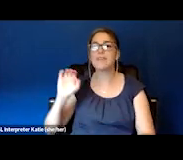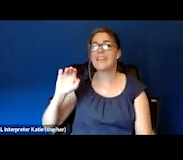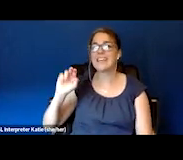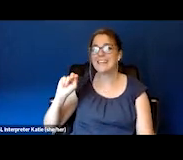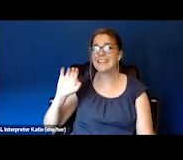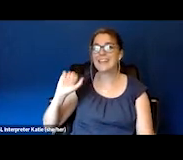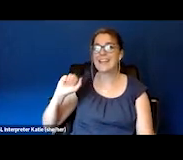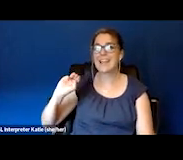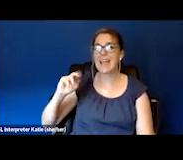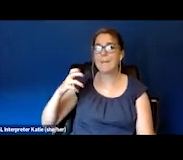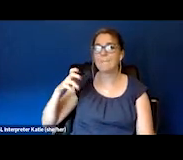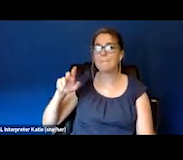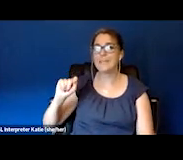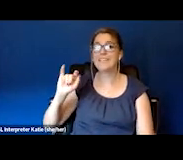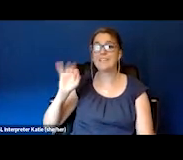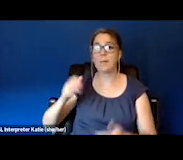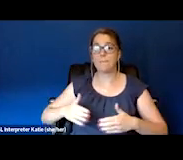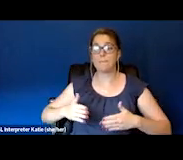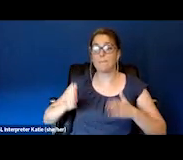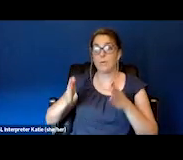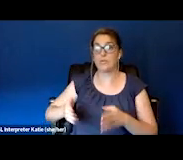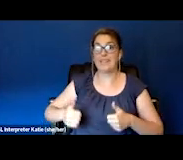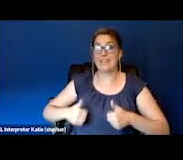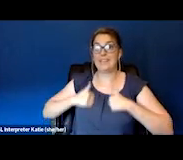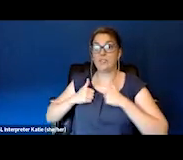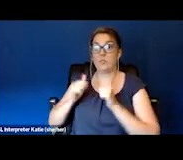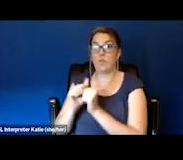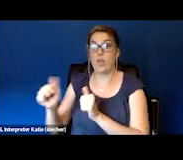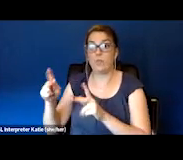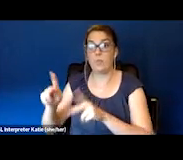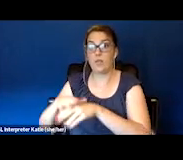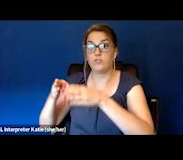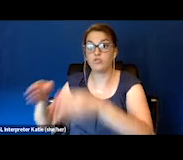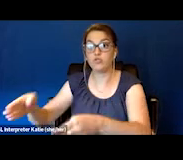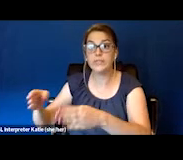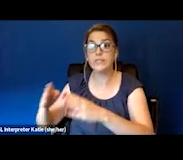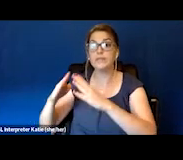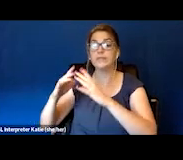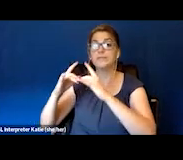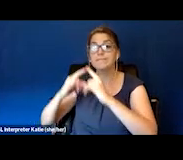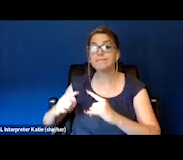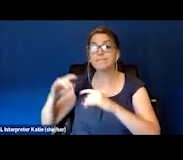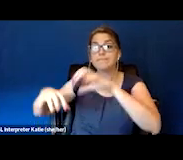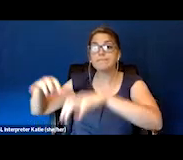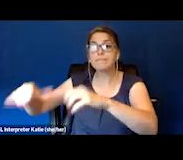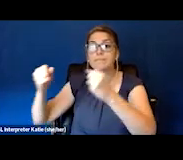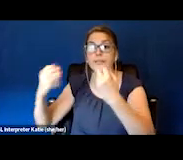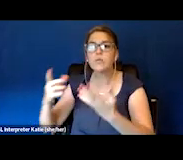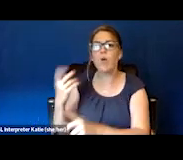and also just a person's behavior, which of course can better help you deliver the care that's needed or connect folks to resources